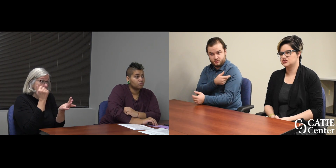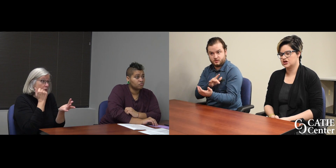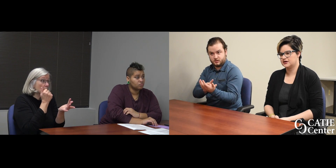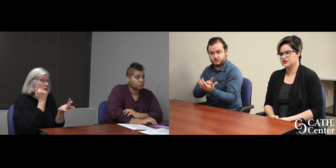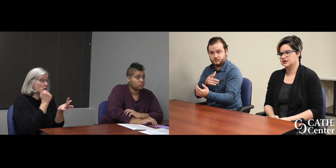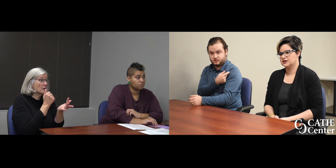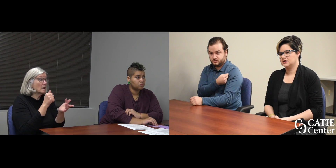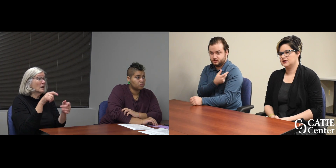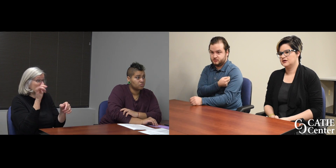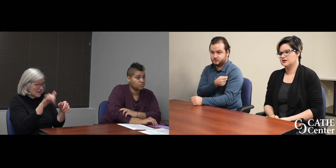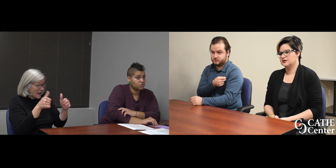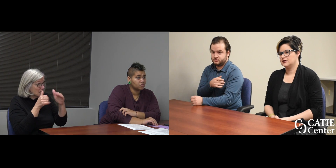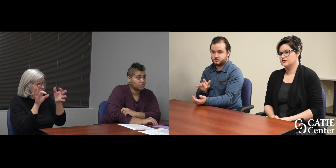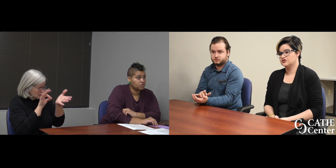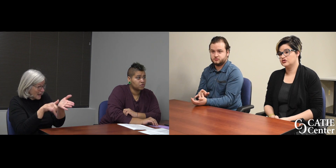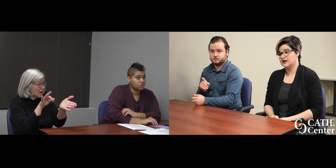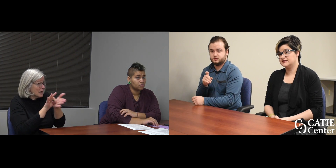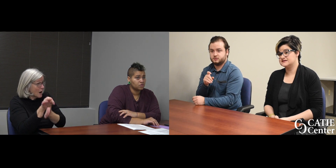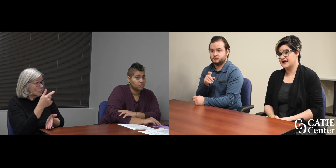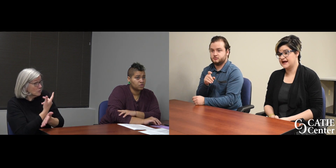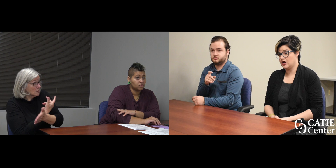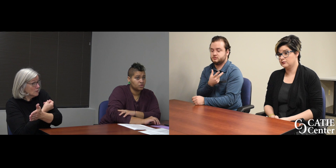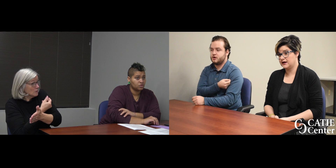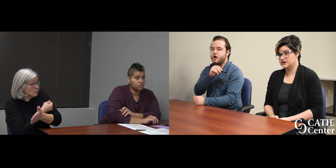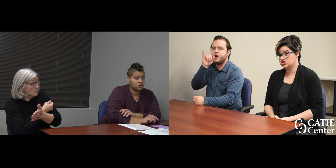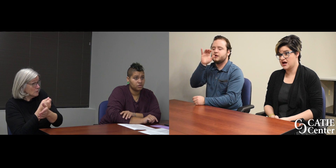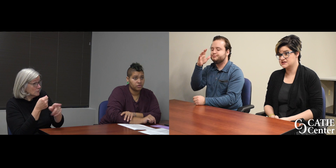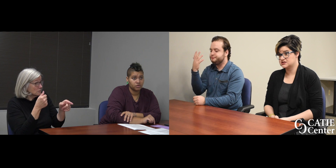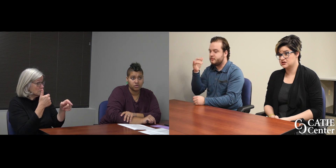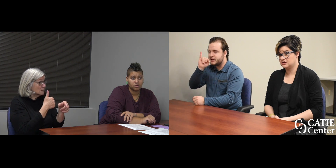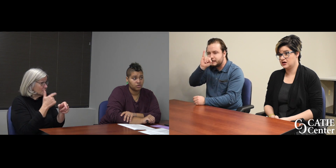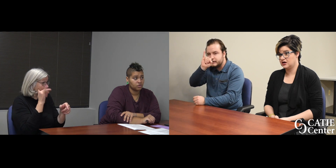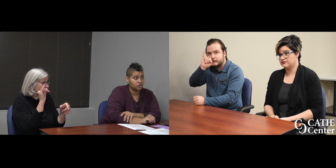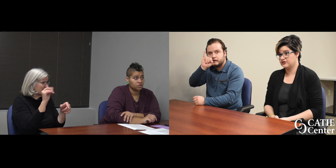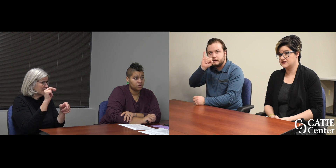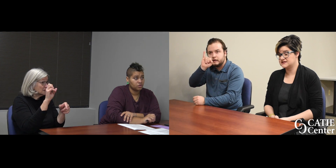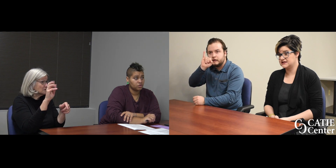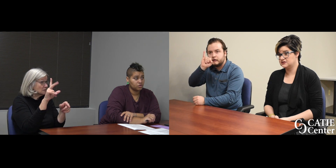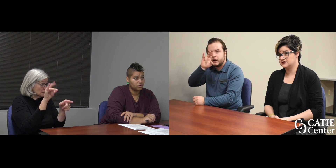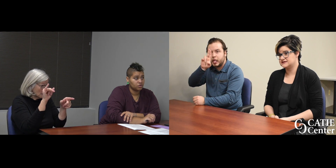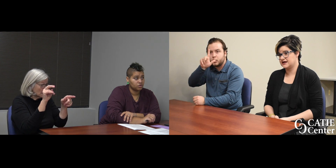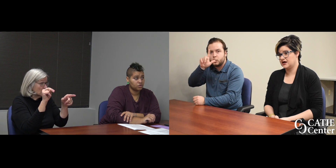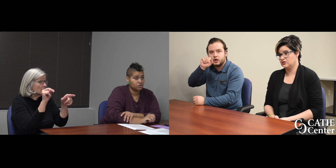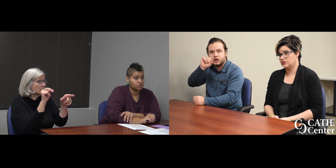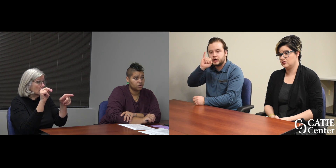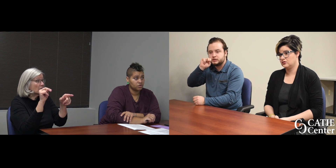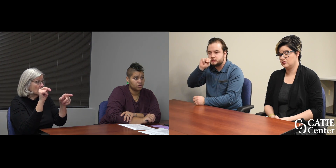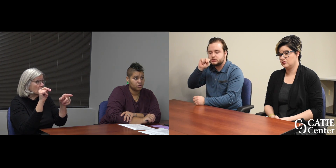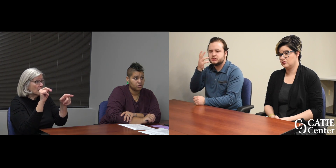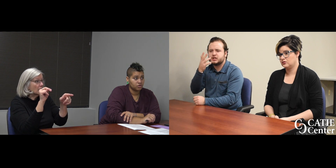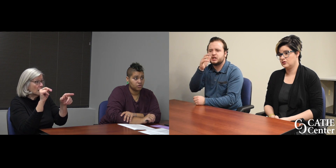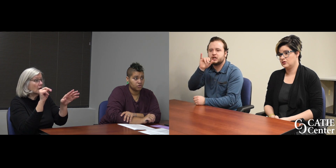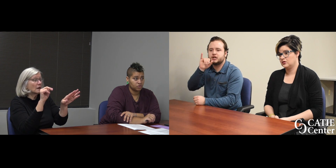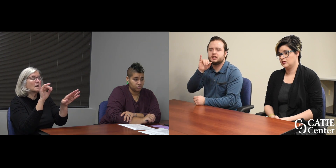if he's taking a shot or if he takes medication